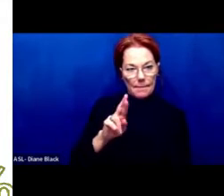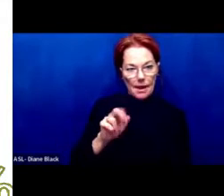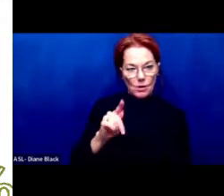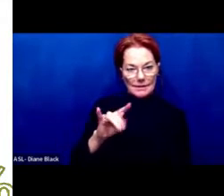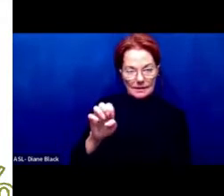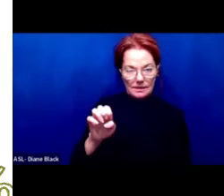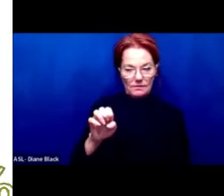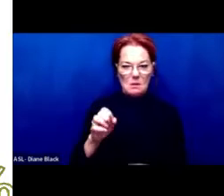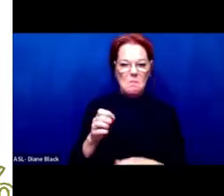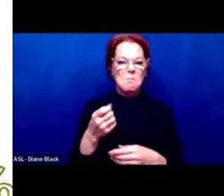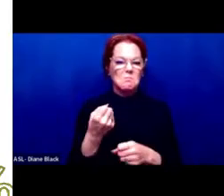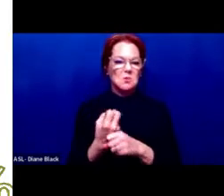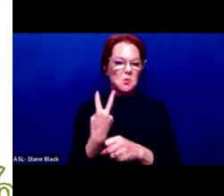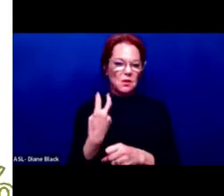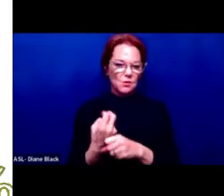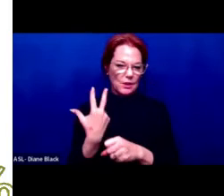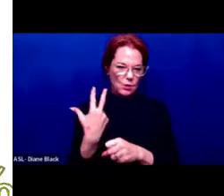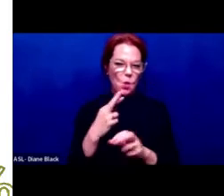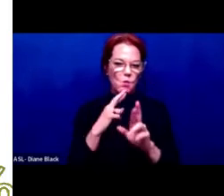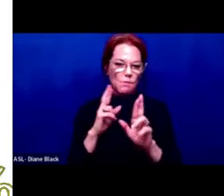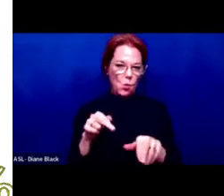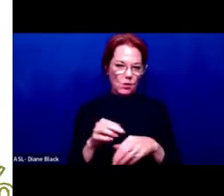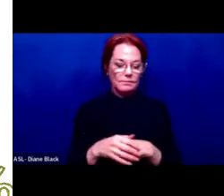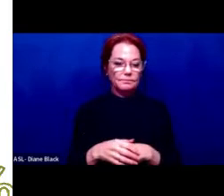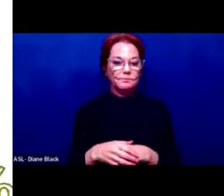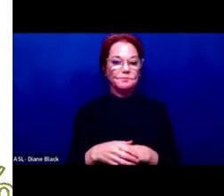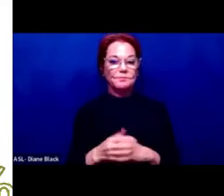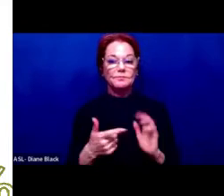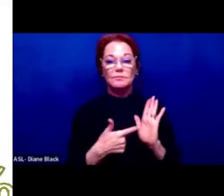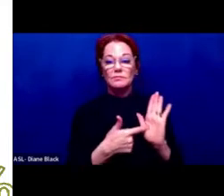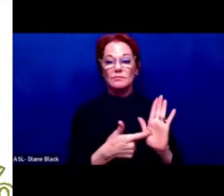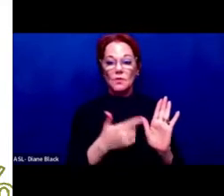about two three years ago. But I just wanted you to look at some of these data points to kind of